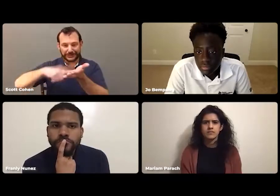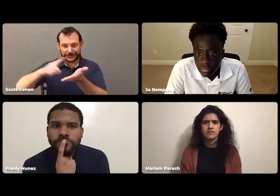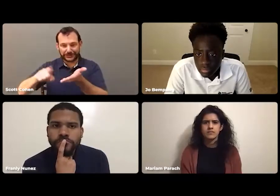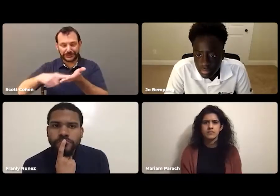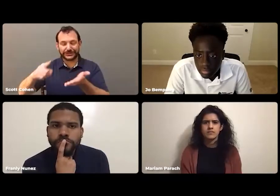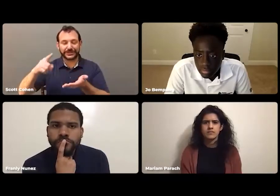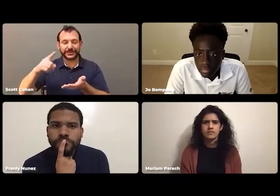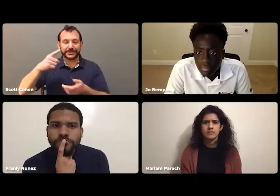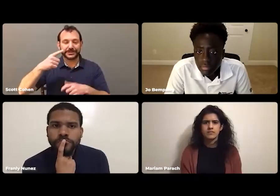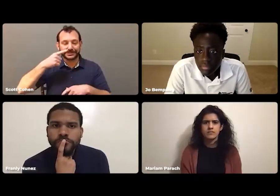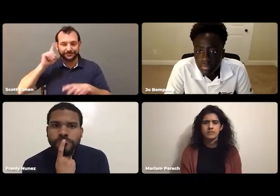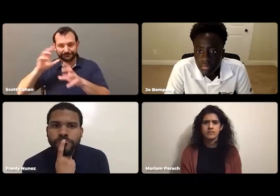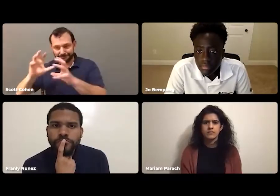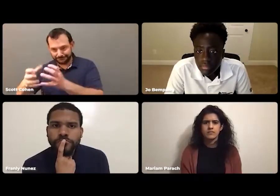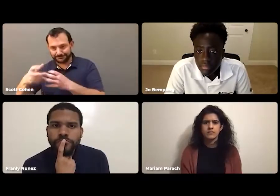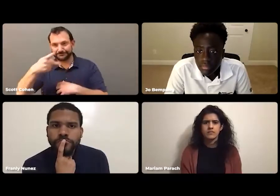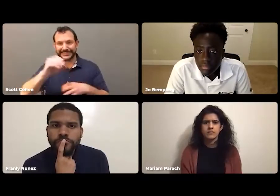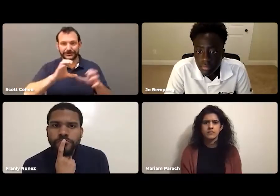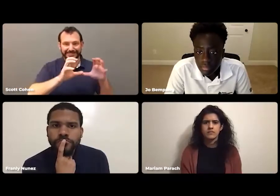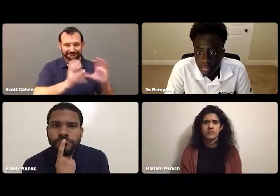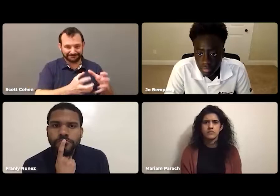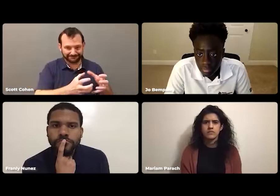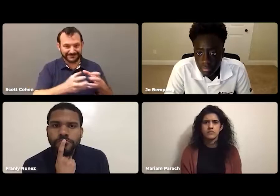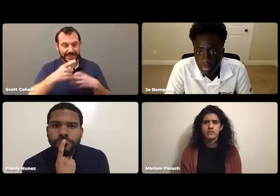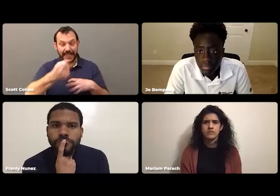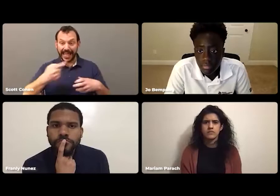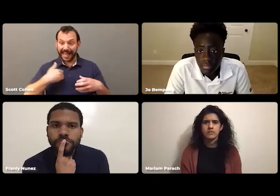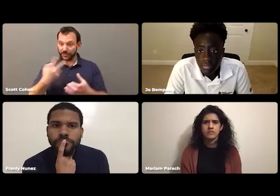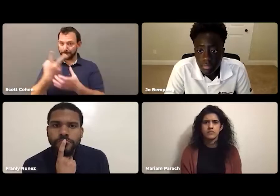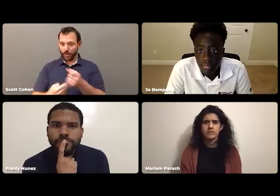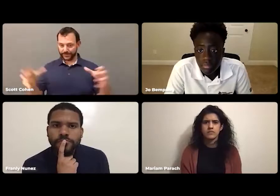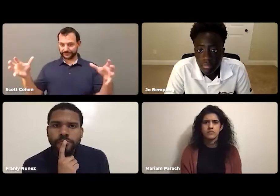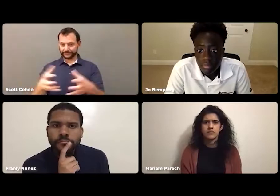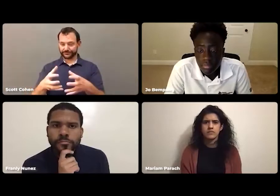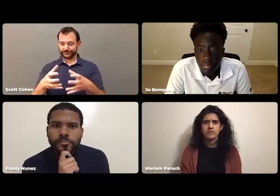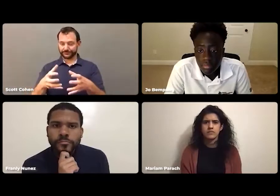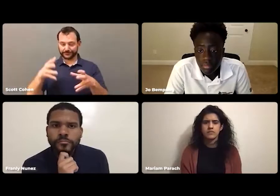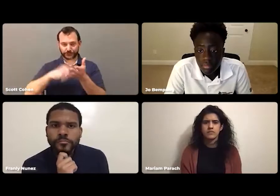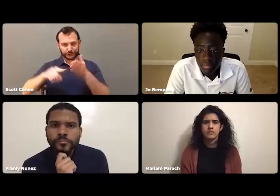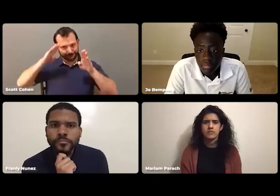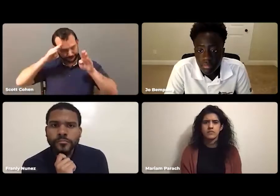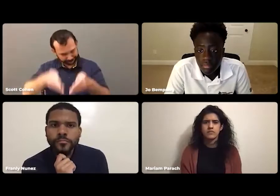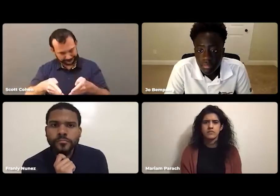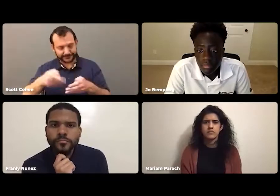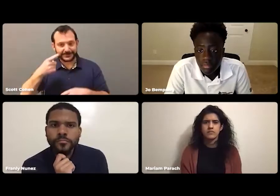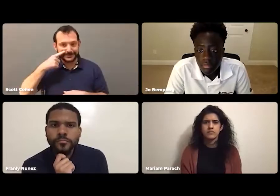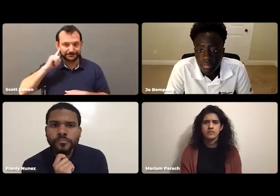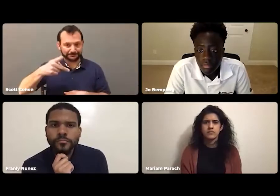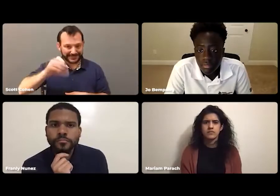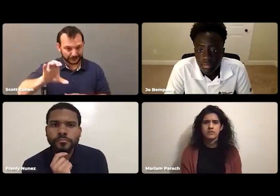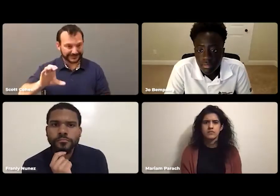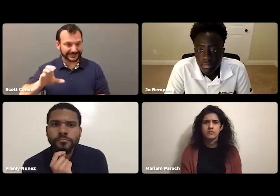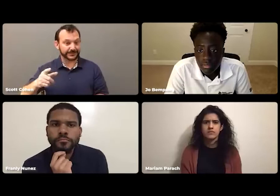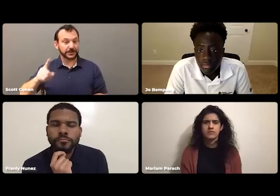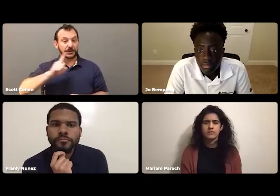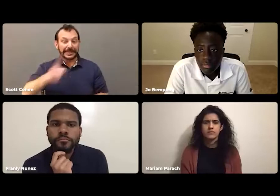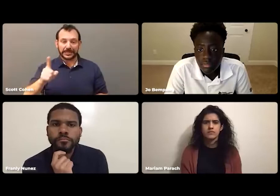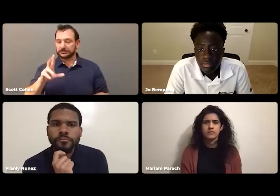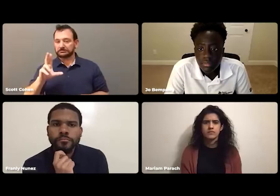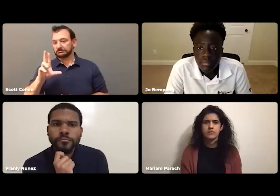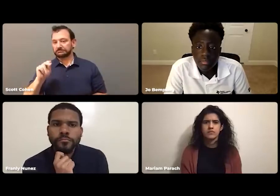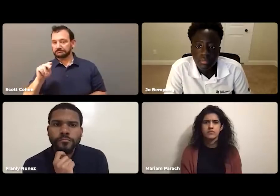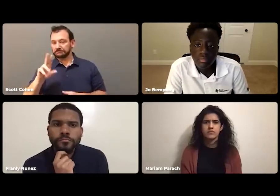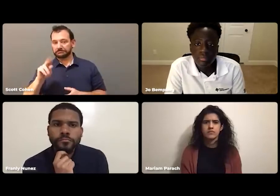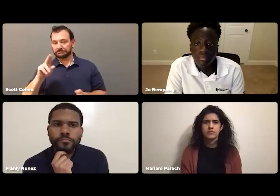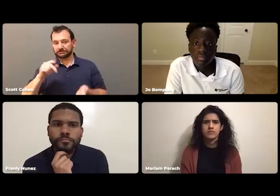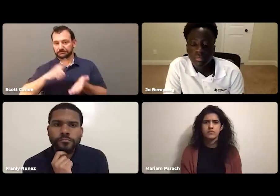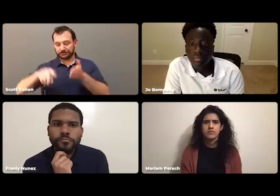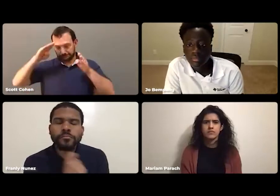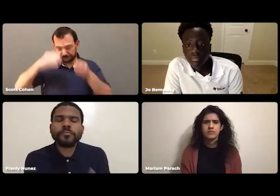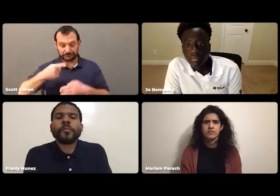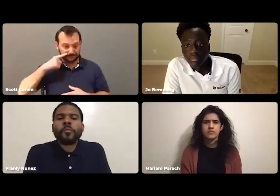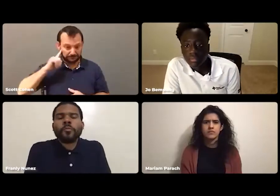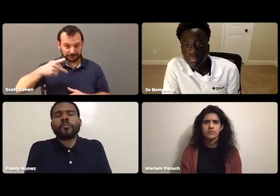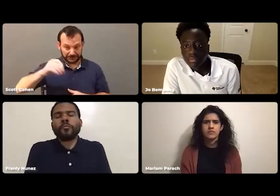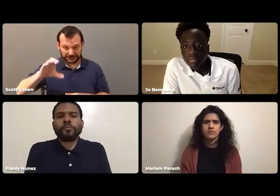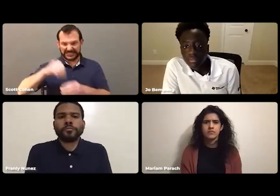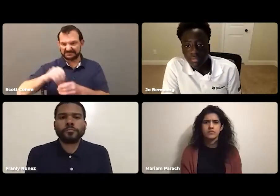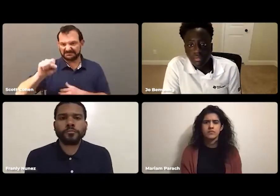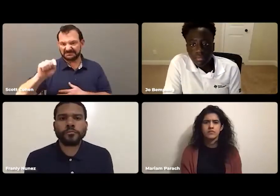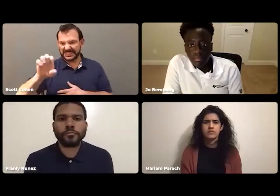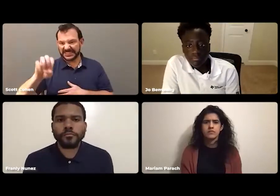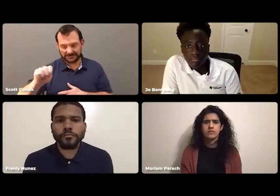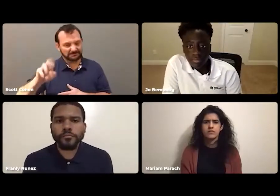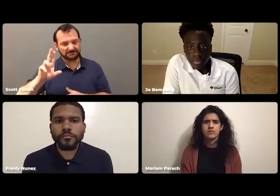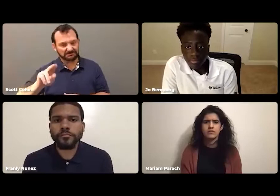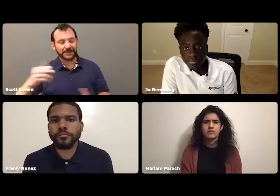Okay, I see a comment: For deaf people of color, there really isn't any research focused